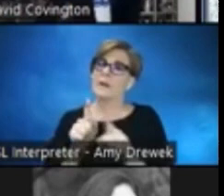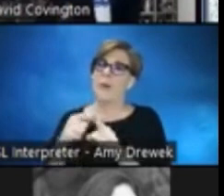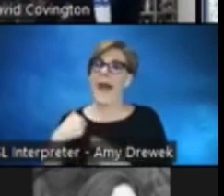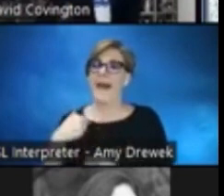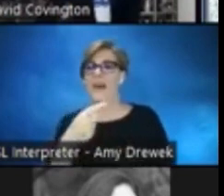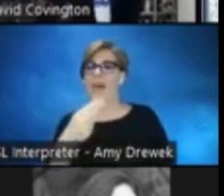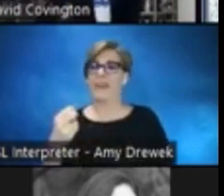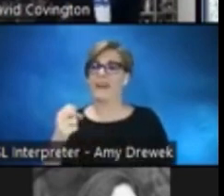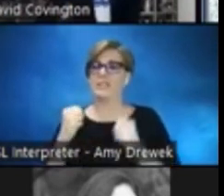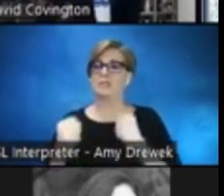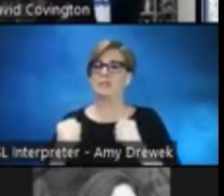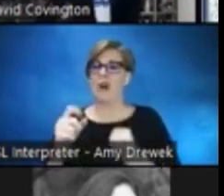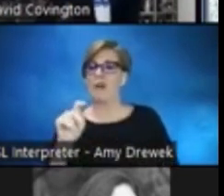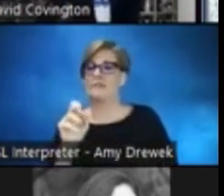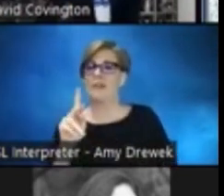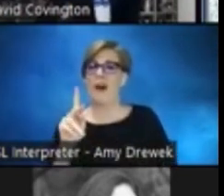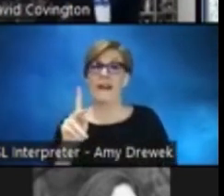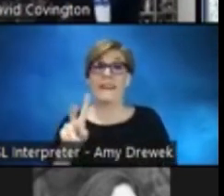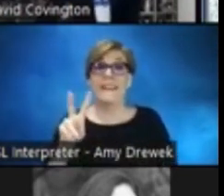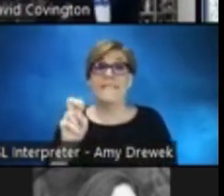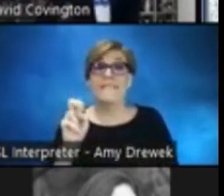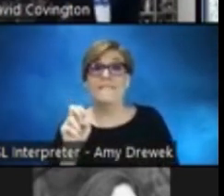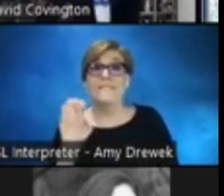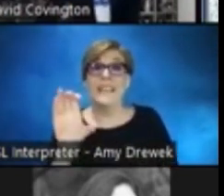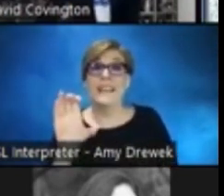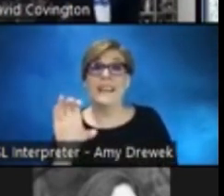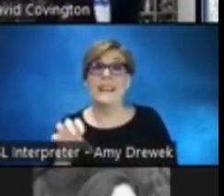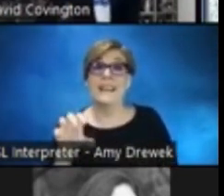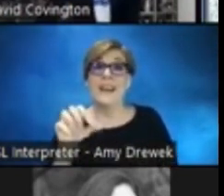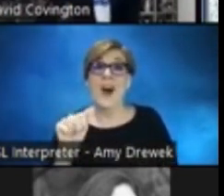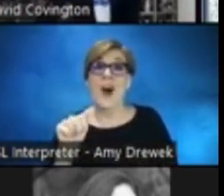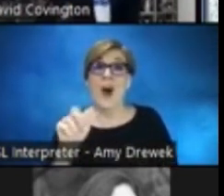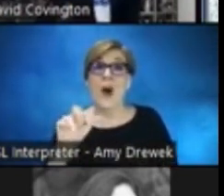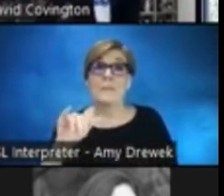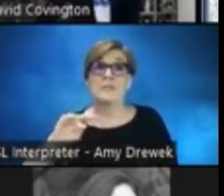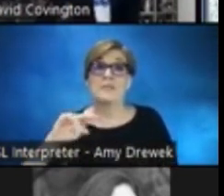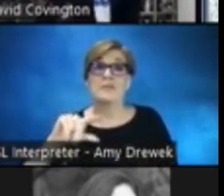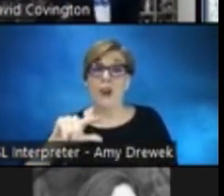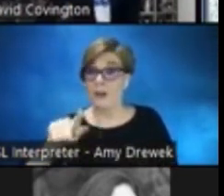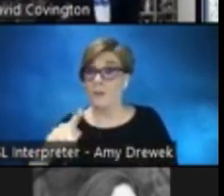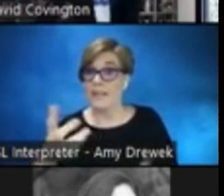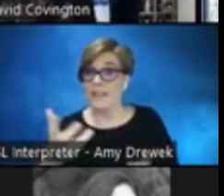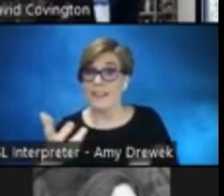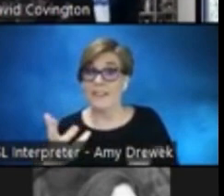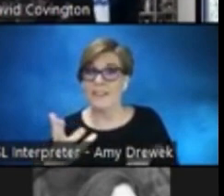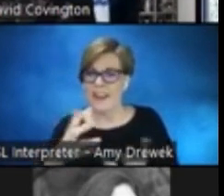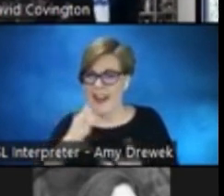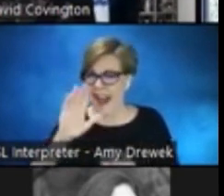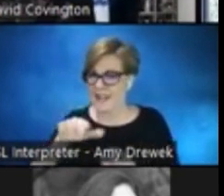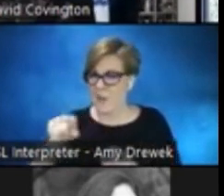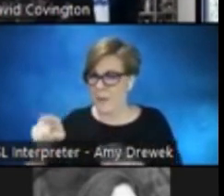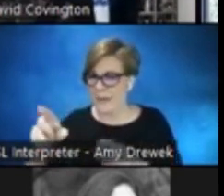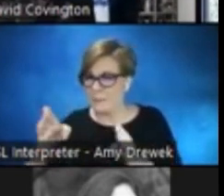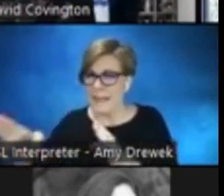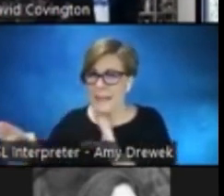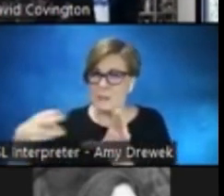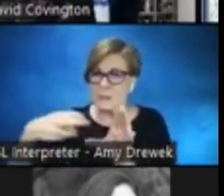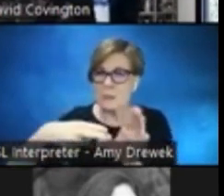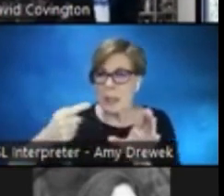VIC ARMSTRONG, ARE YOU WITH US? I KNOW VIC WAS GOING TO JOIN LATE.